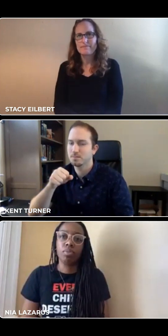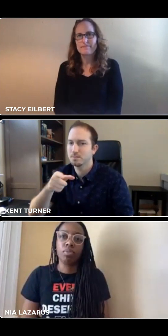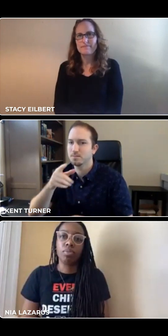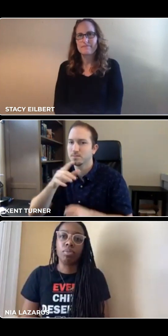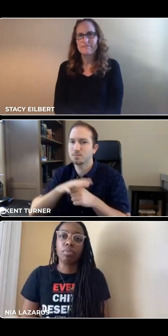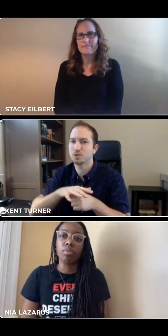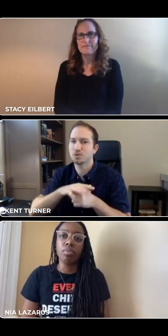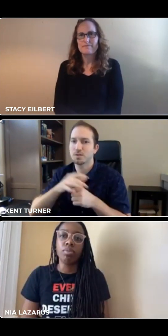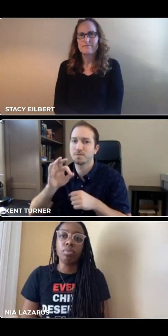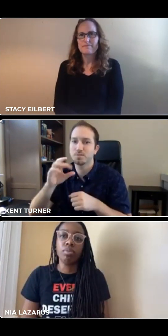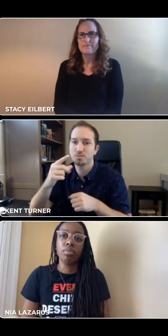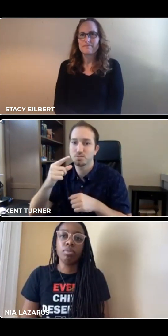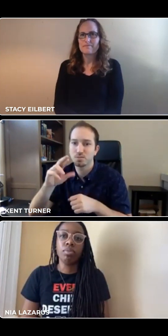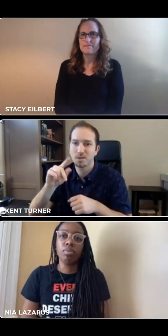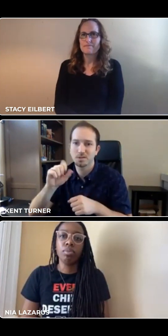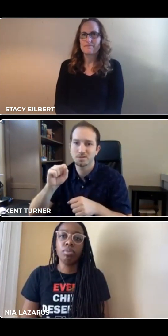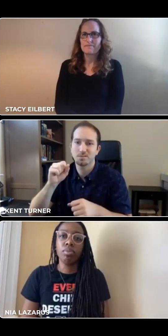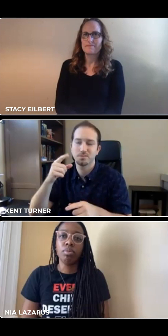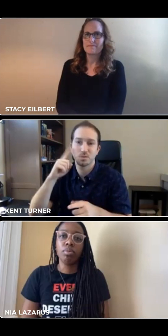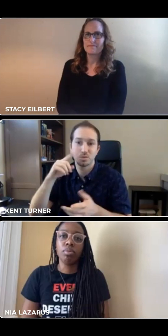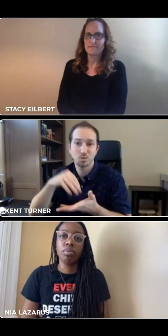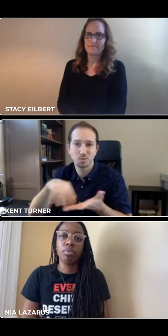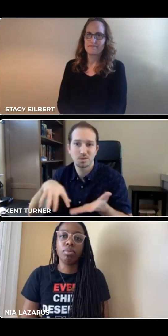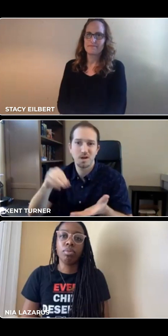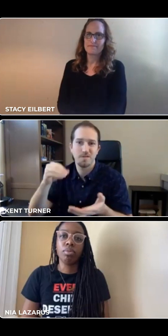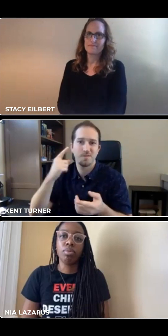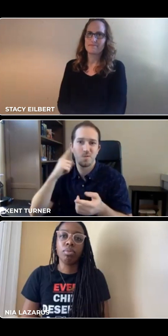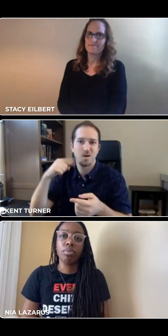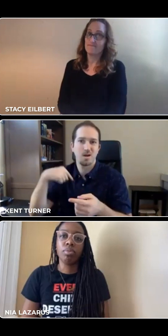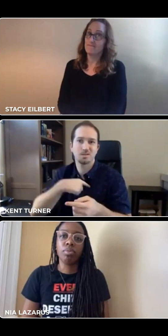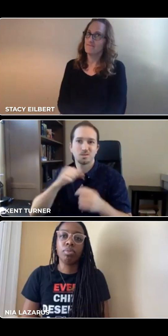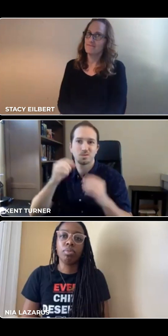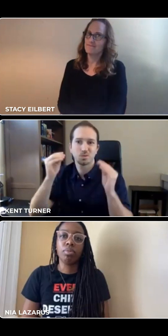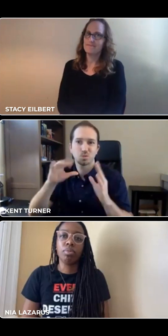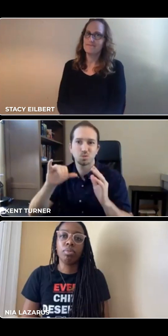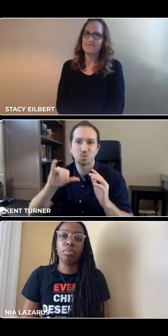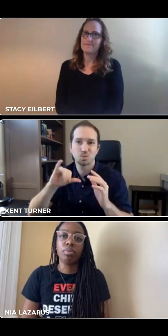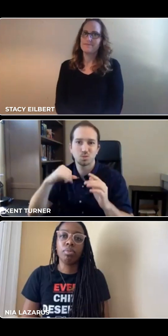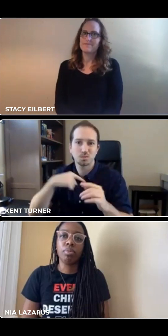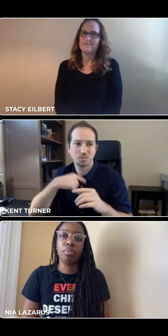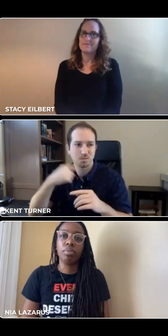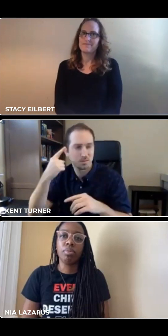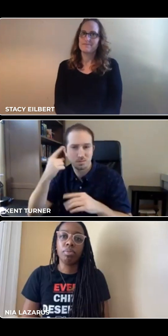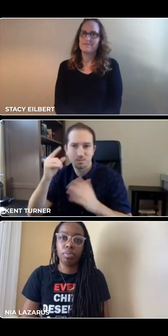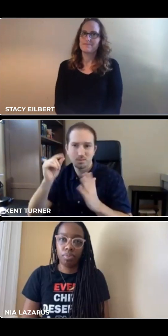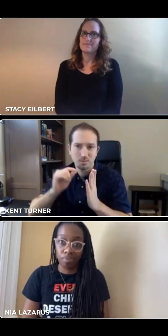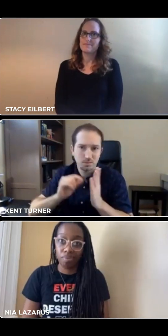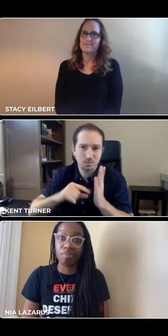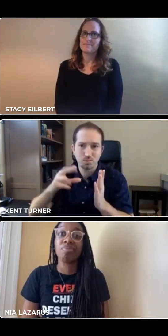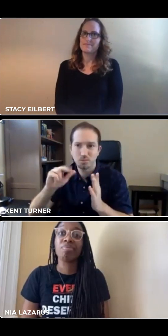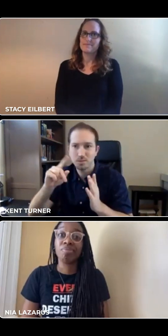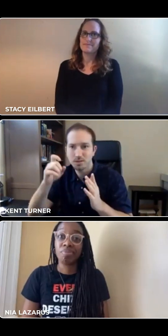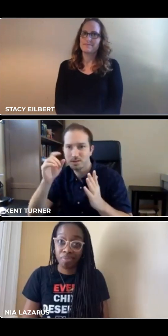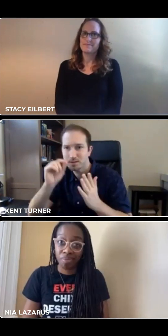Yes. Kent? Right. The pressure to have good grades, the students as well